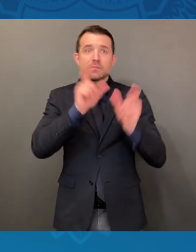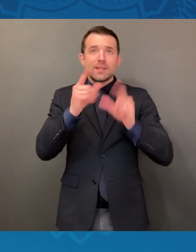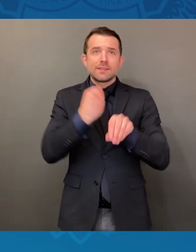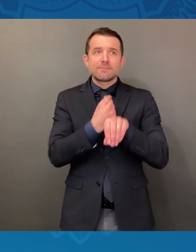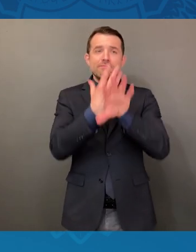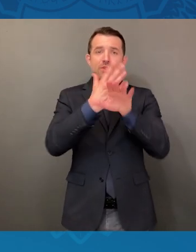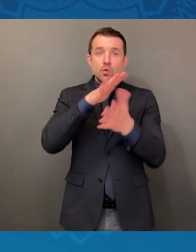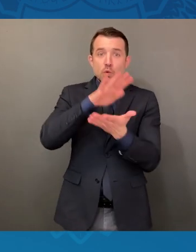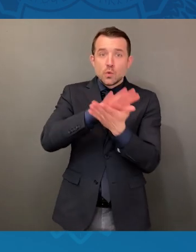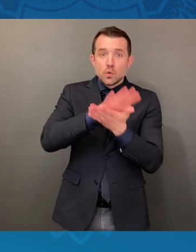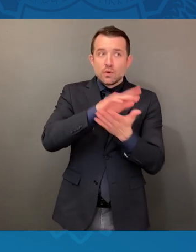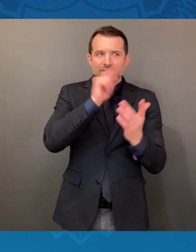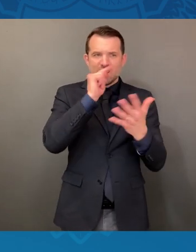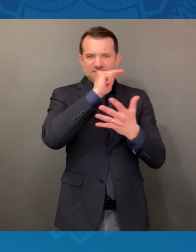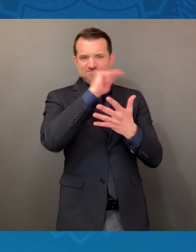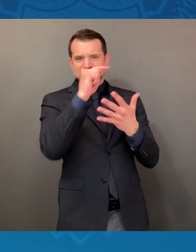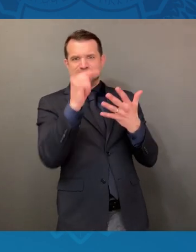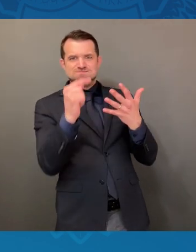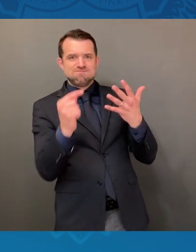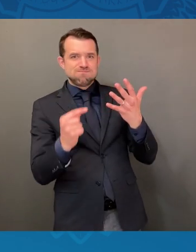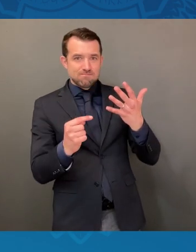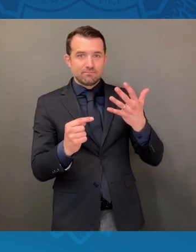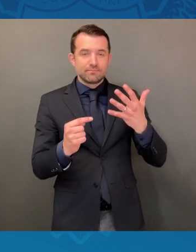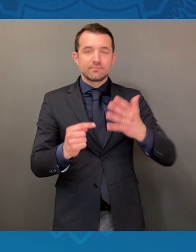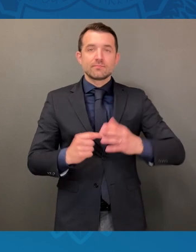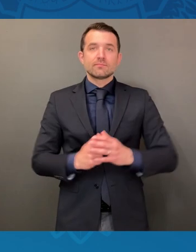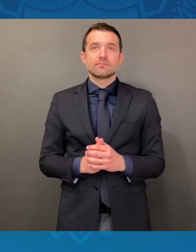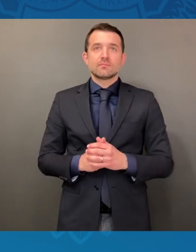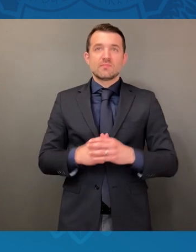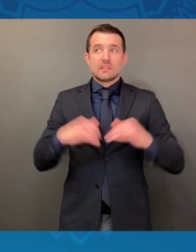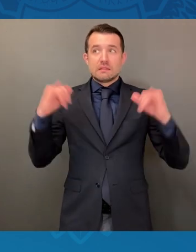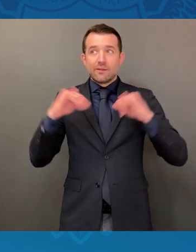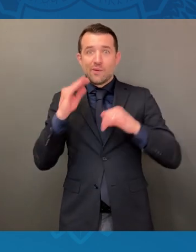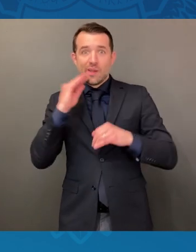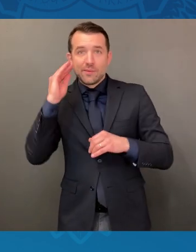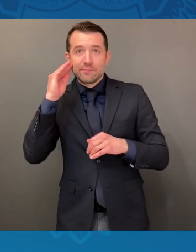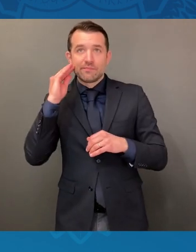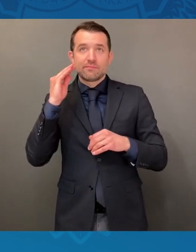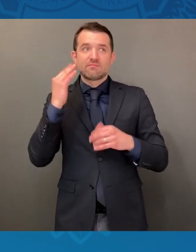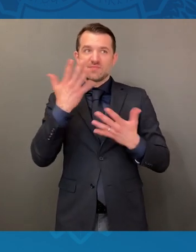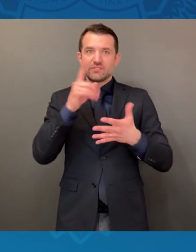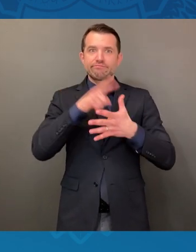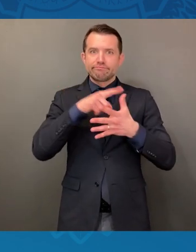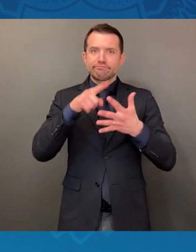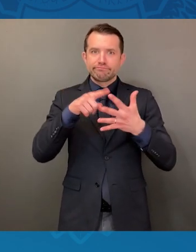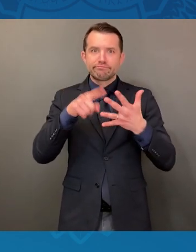all without ever leaving home. So for many of us, for so many of us,